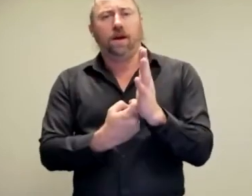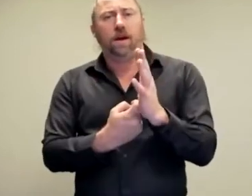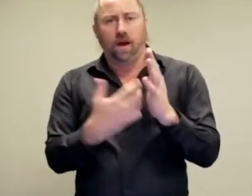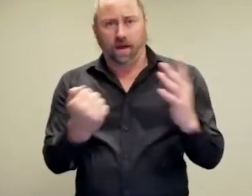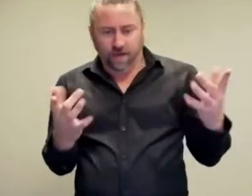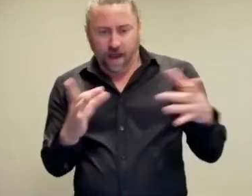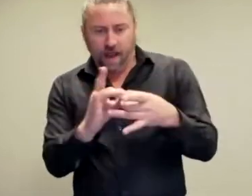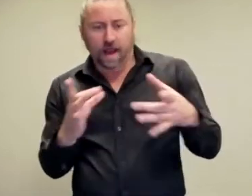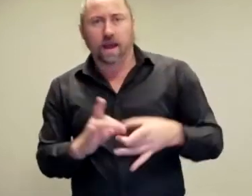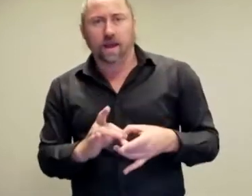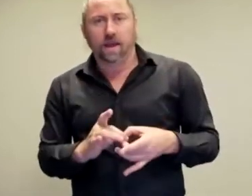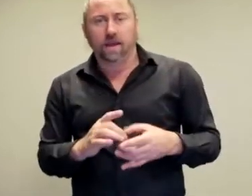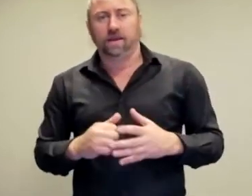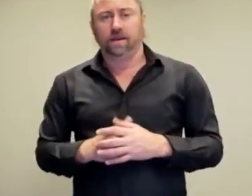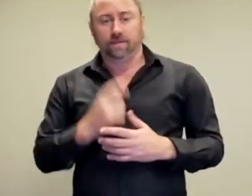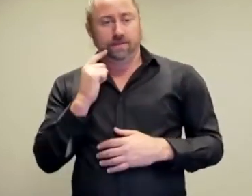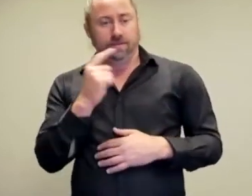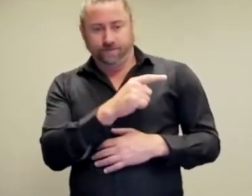which is alluded to in this coupling here.